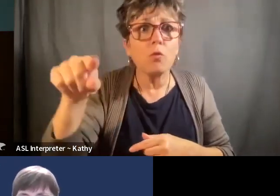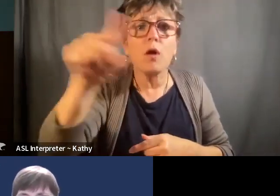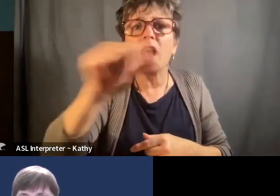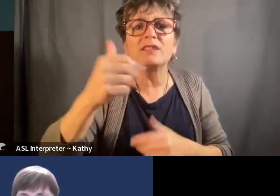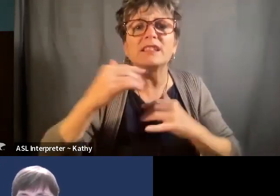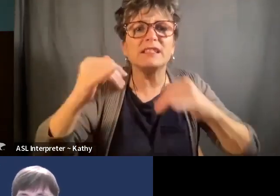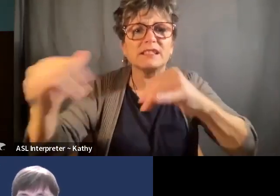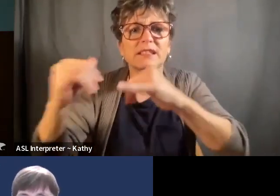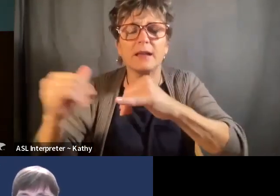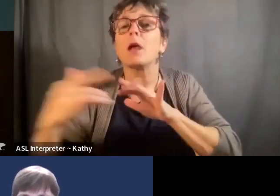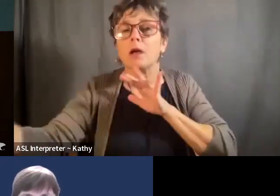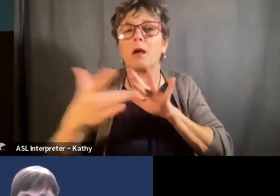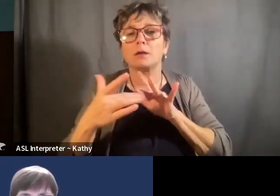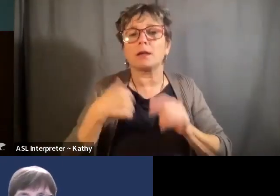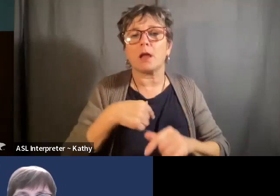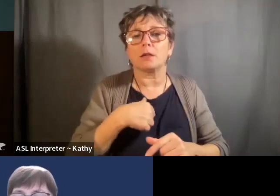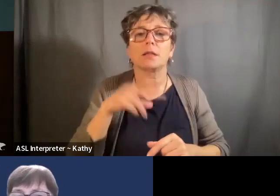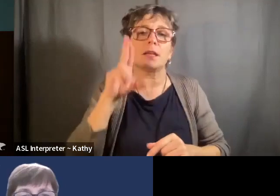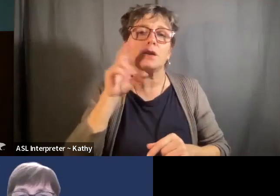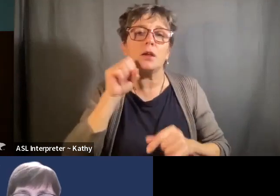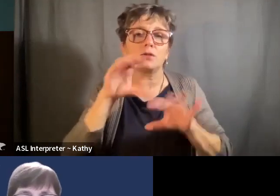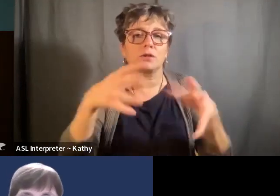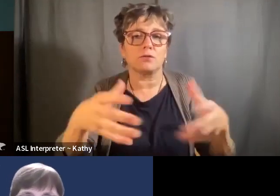Megan, do you want to add anything to that or. Megan: No, No.